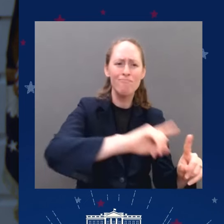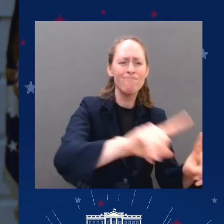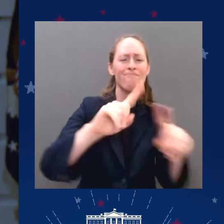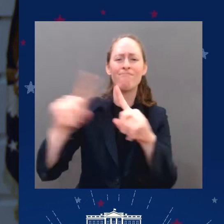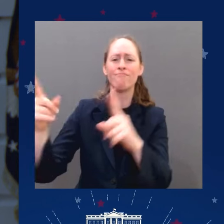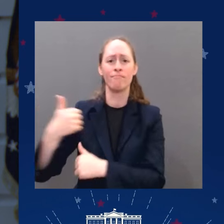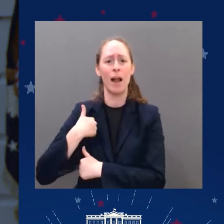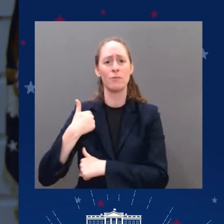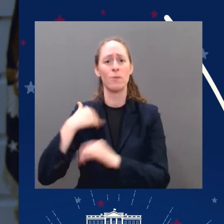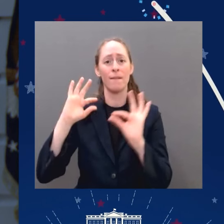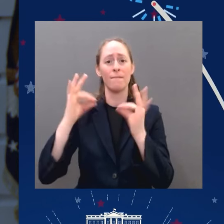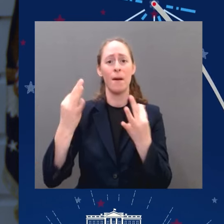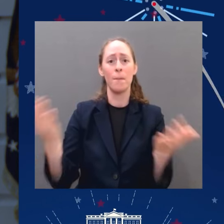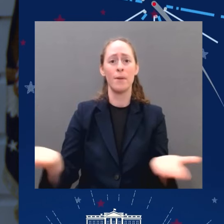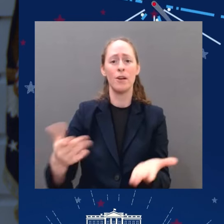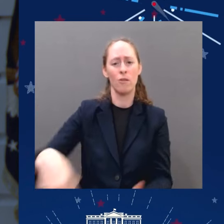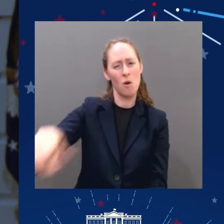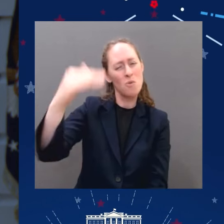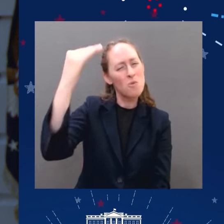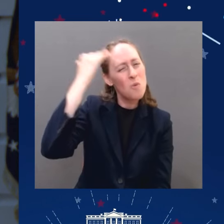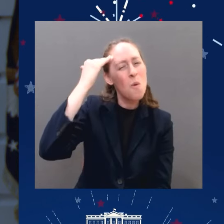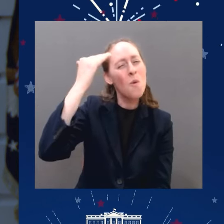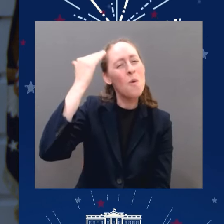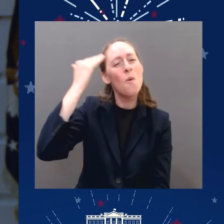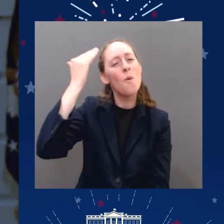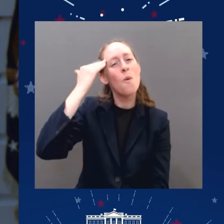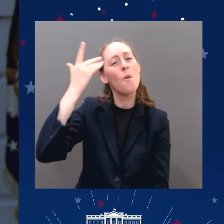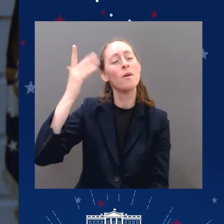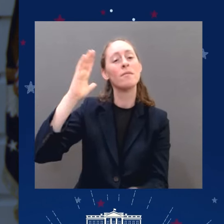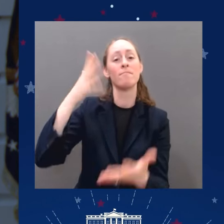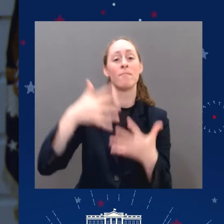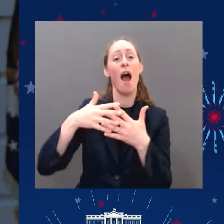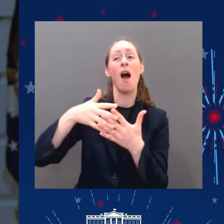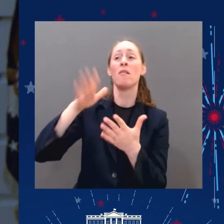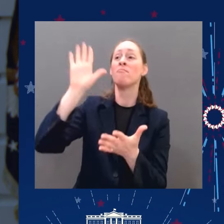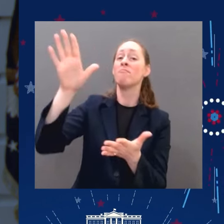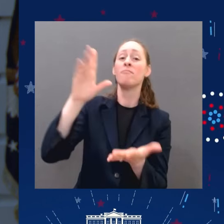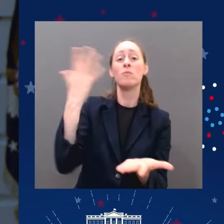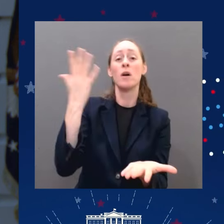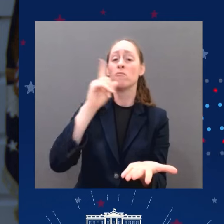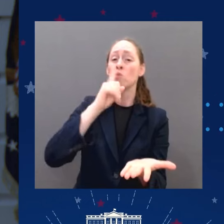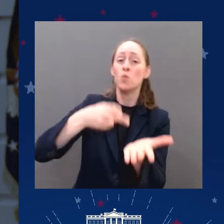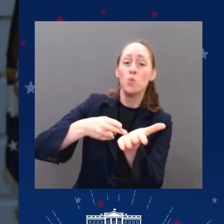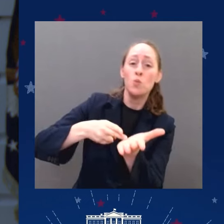It's a greatest honor to serve as your Commander-in-Chief. And Jill and I are humbled to be with you tonight.